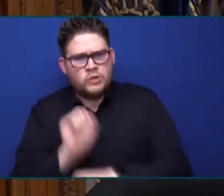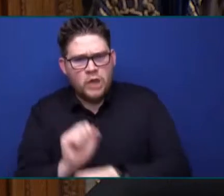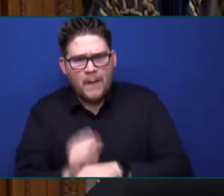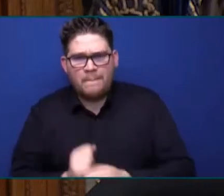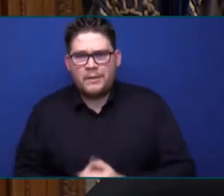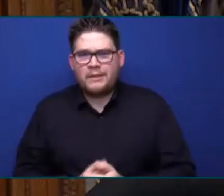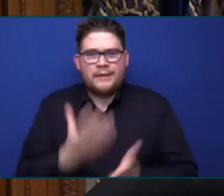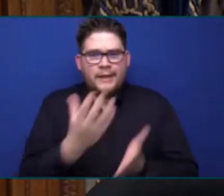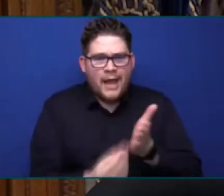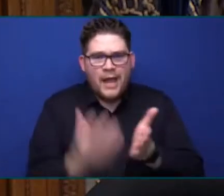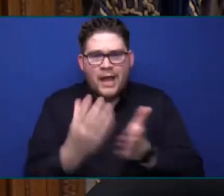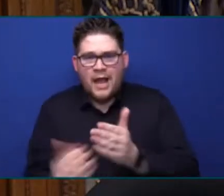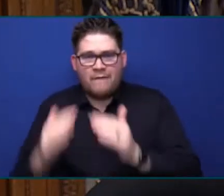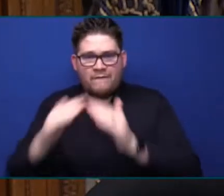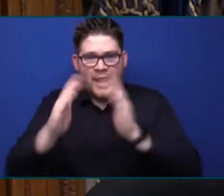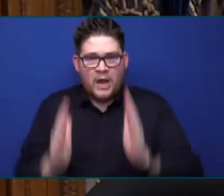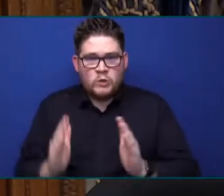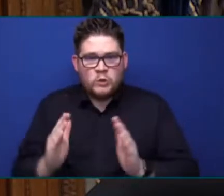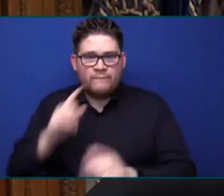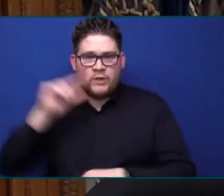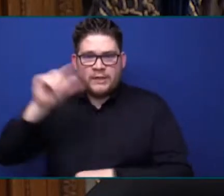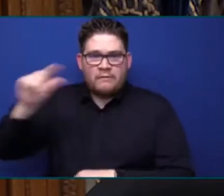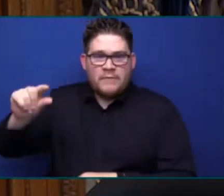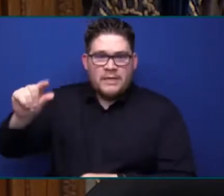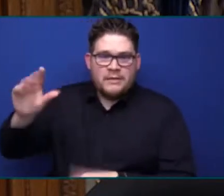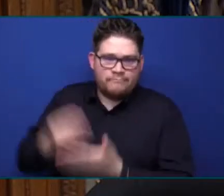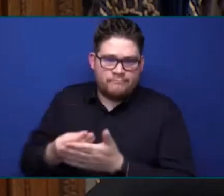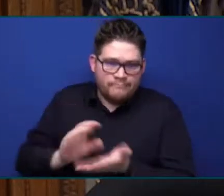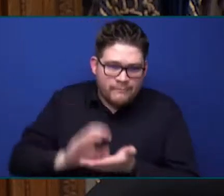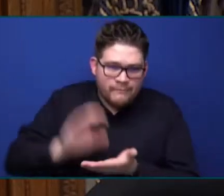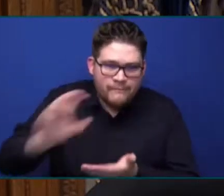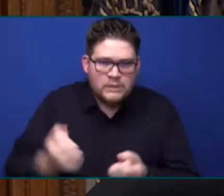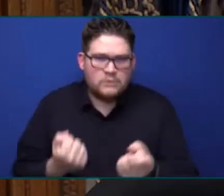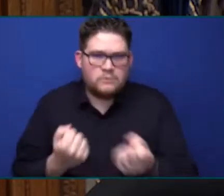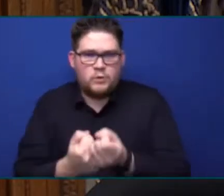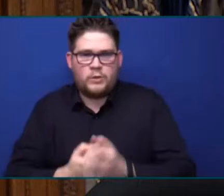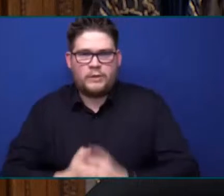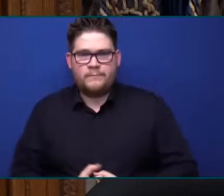“Creating accessibility legislation would remove systemic barriers and ensure that all individuals,